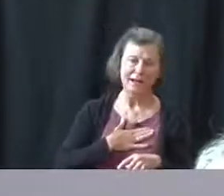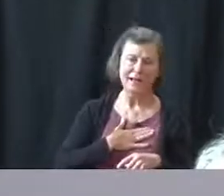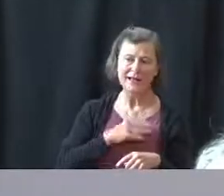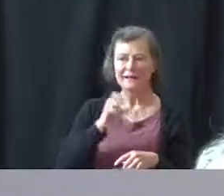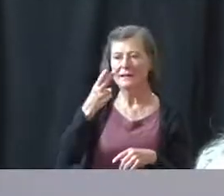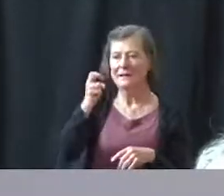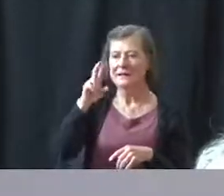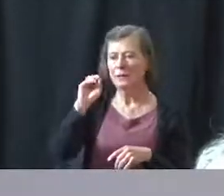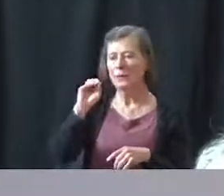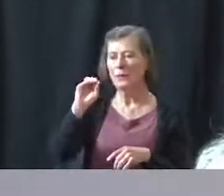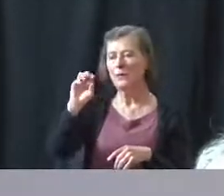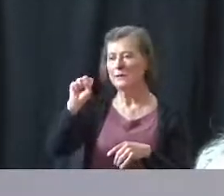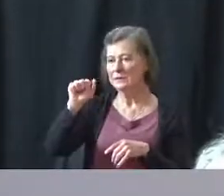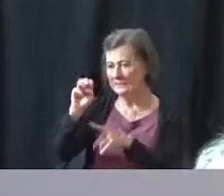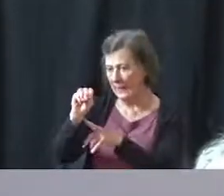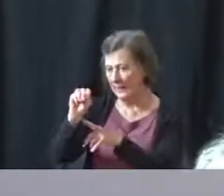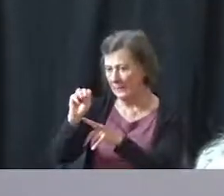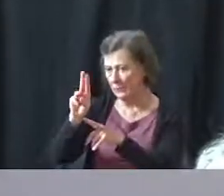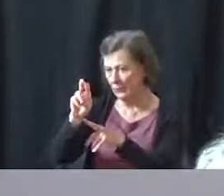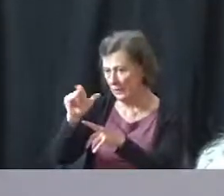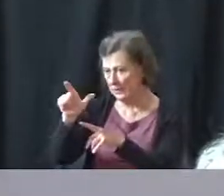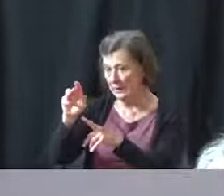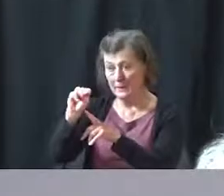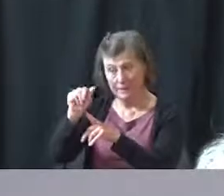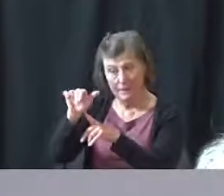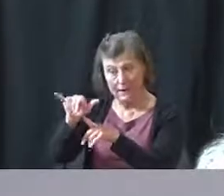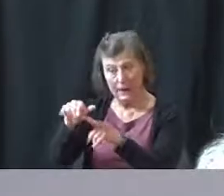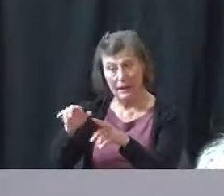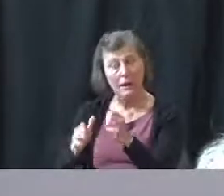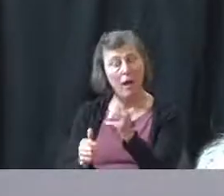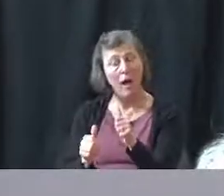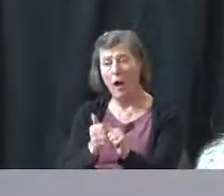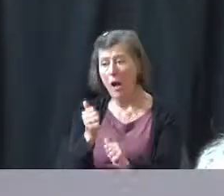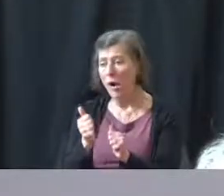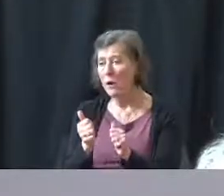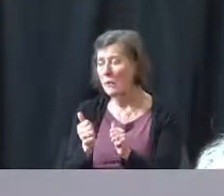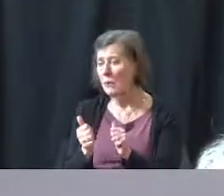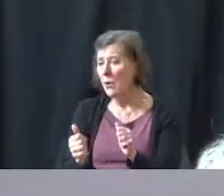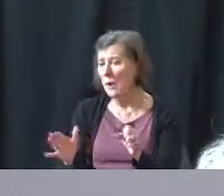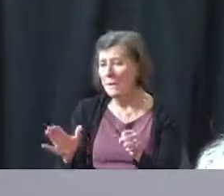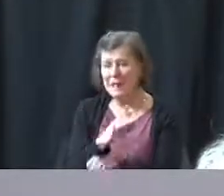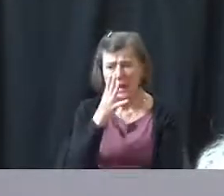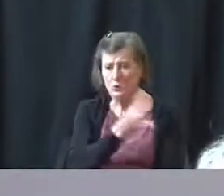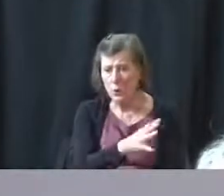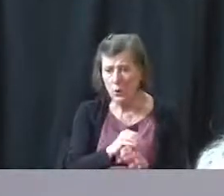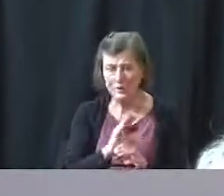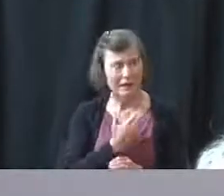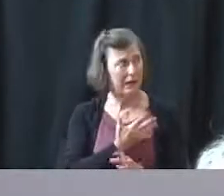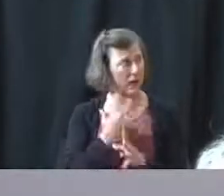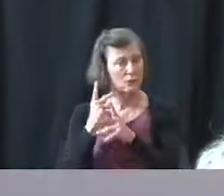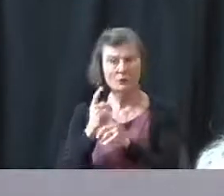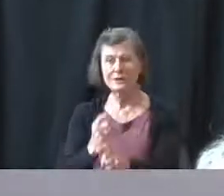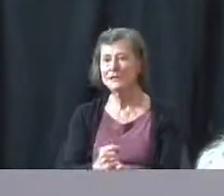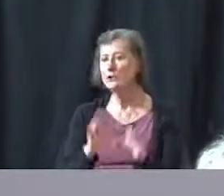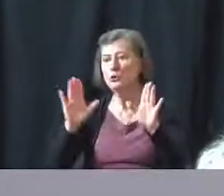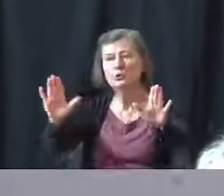He's almost complete, by the way, he's almost completely ignored in our tradition. He's one of the greatest figures. A great 19th century reformer.